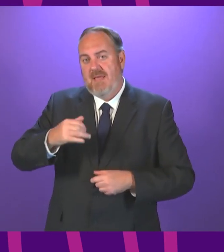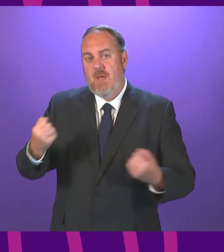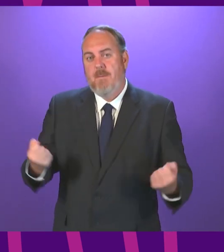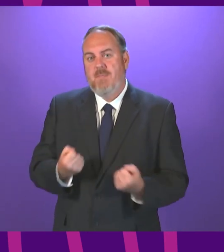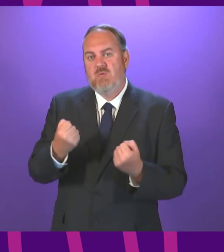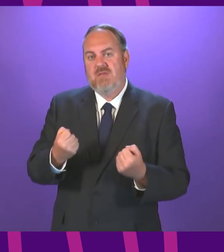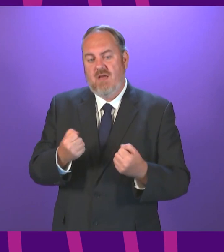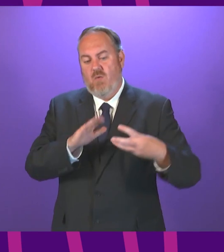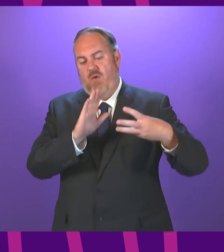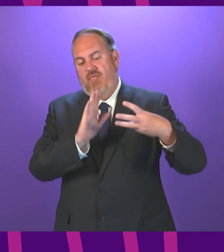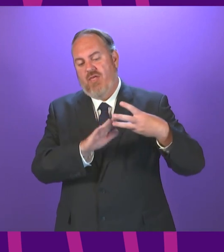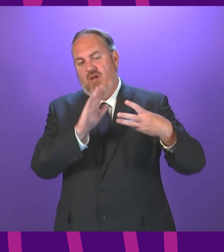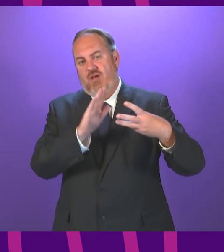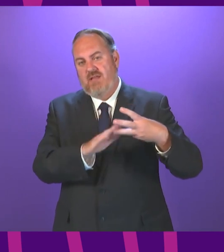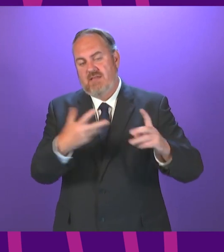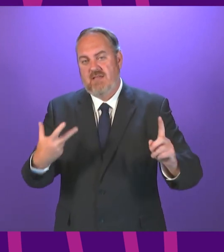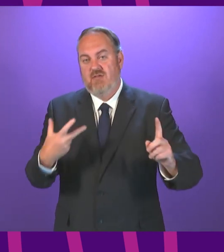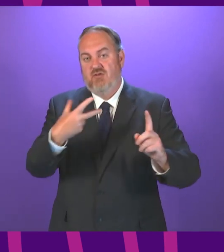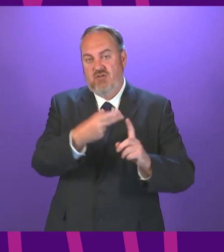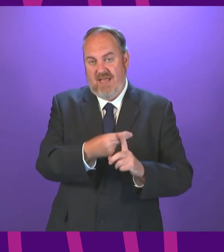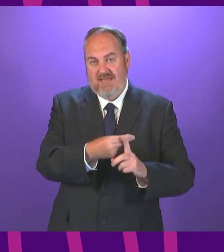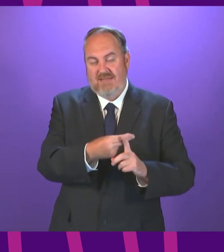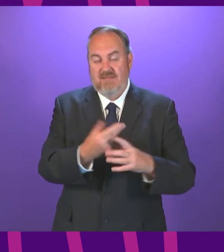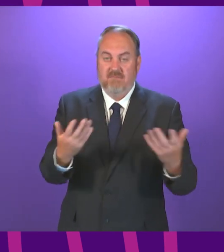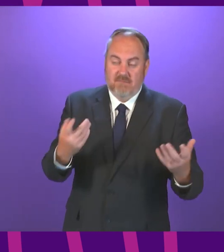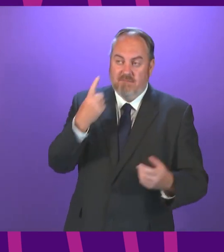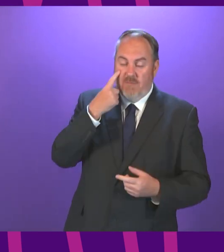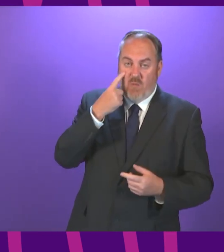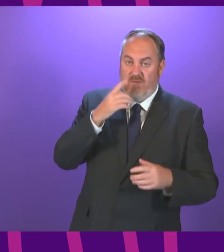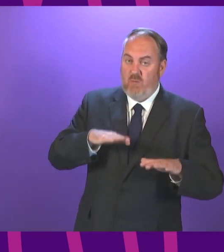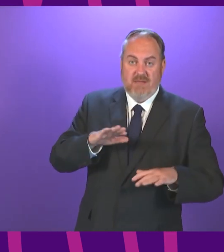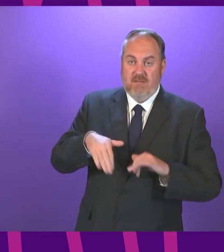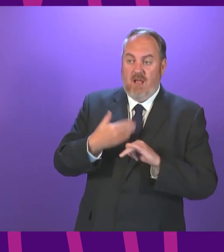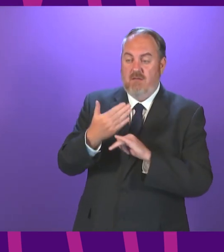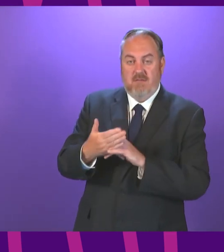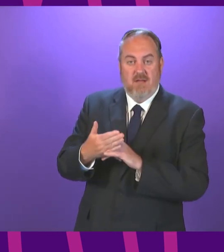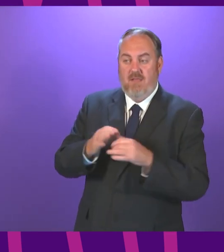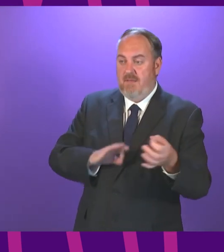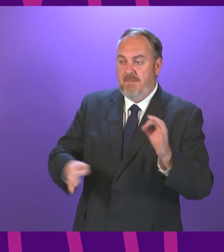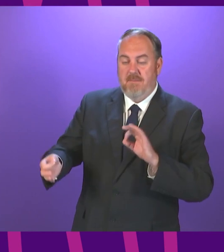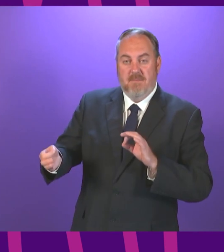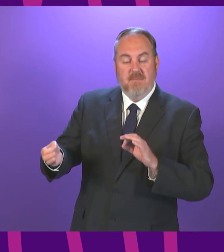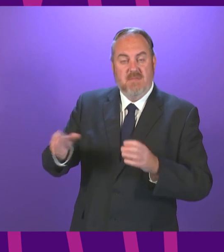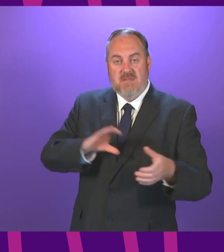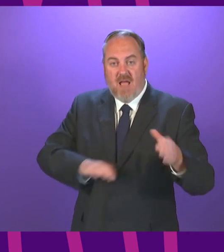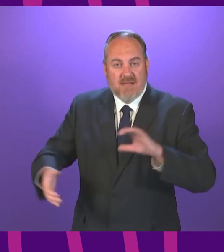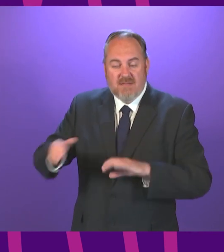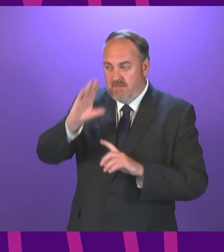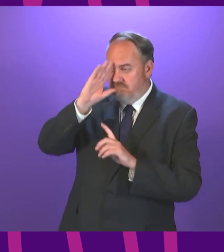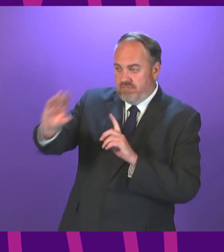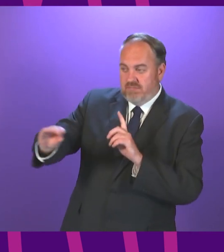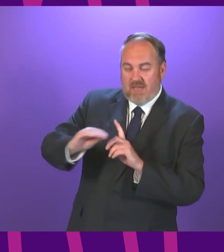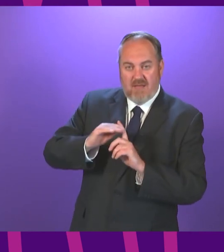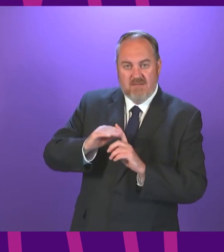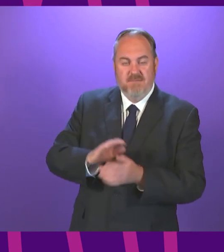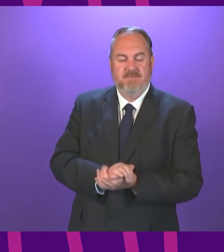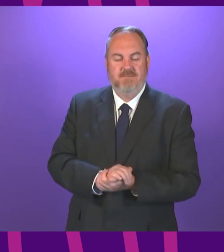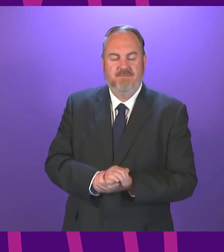with our vaccination programme but then allow protection to wane.